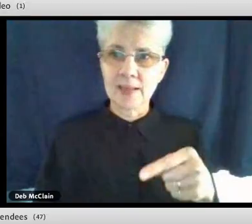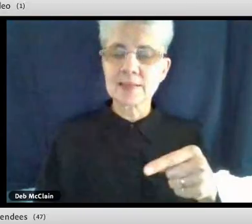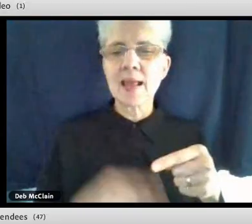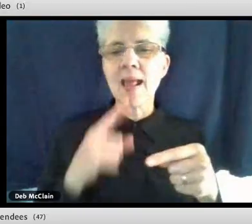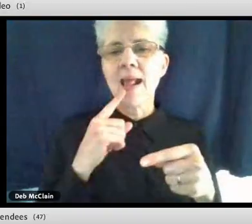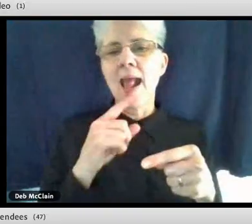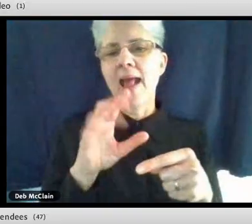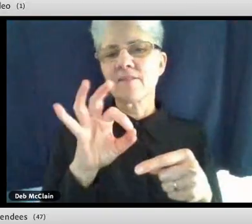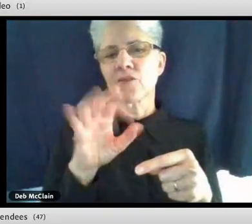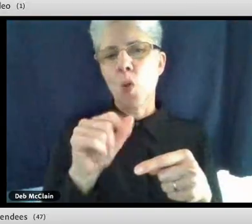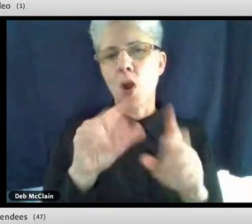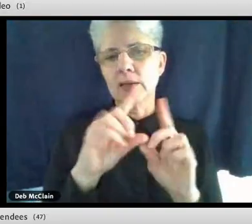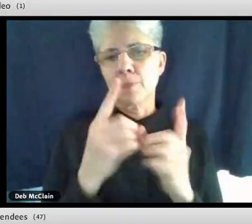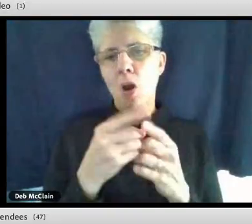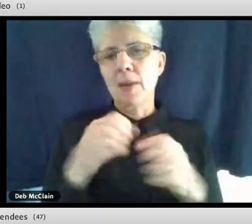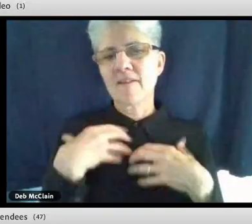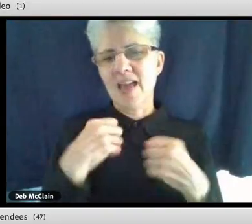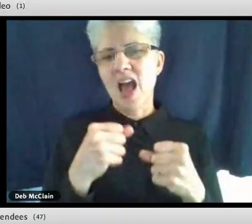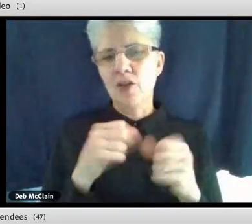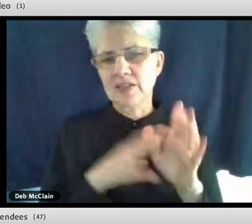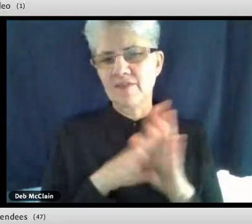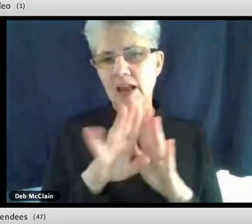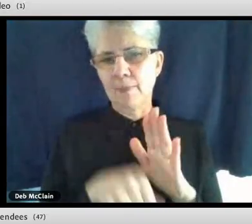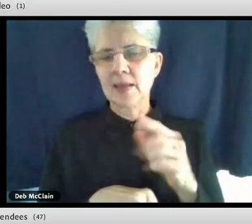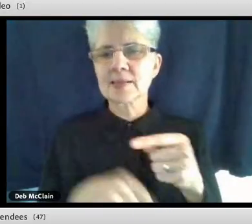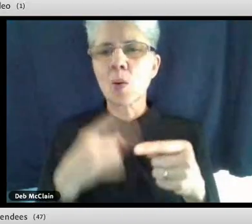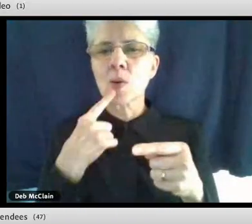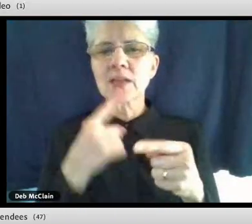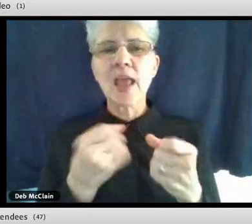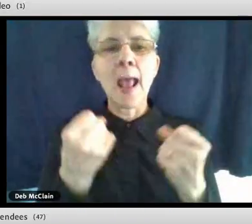and this is put out by the Florida Department of Health. So for Lee County what it does,